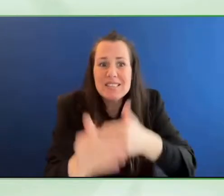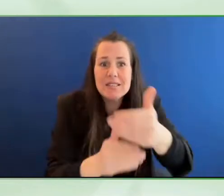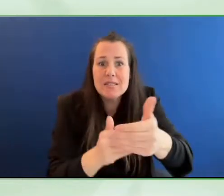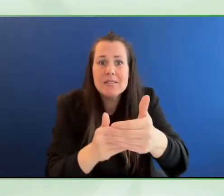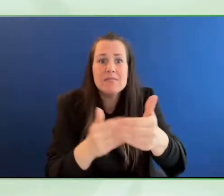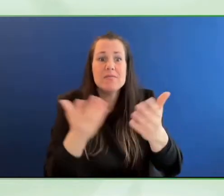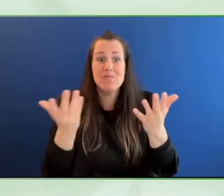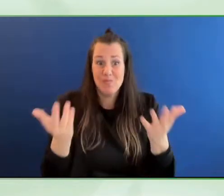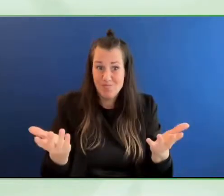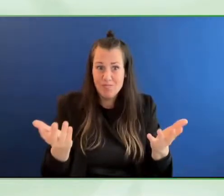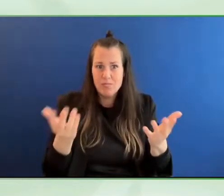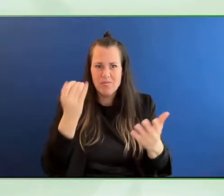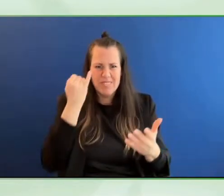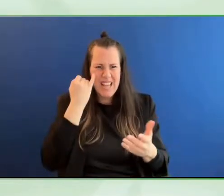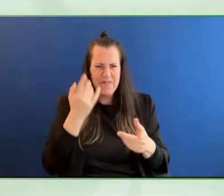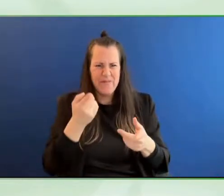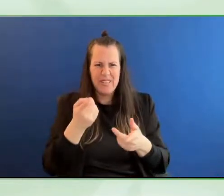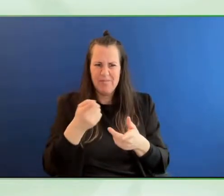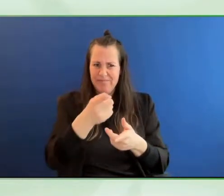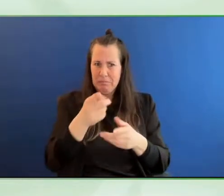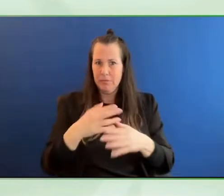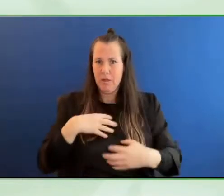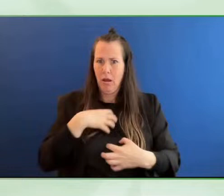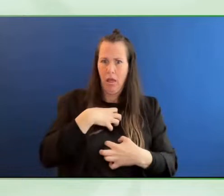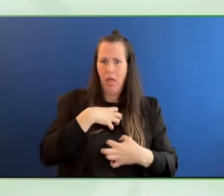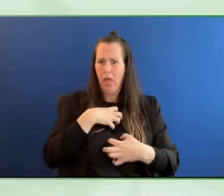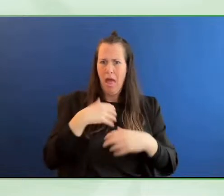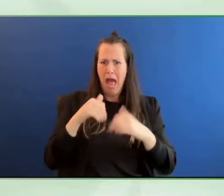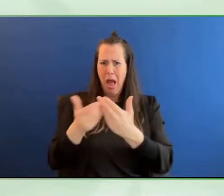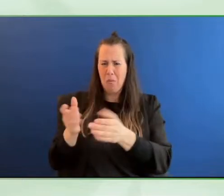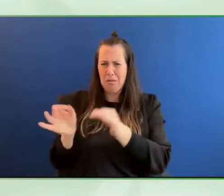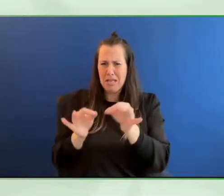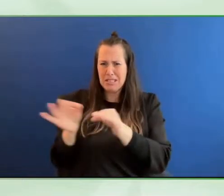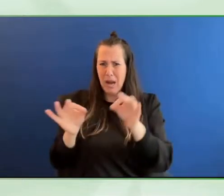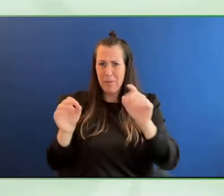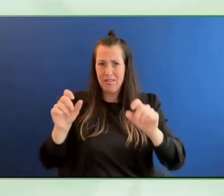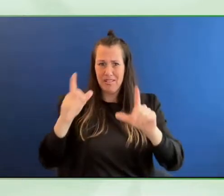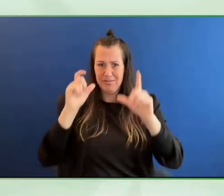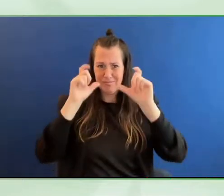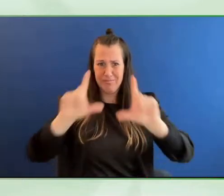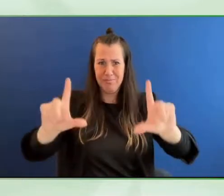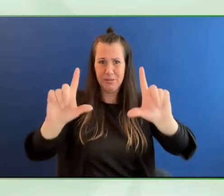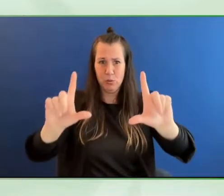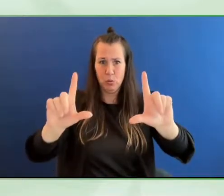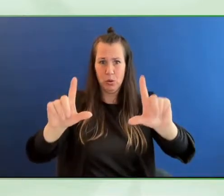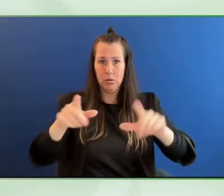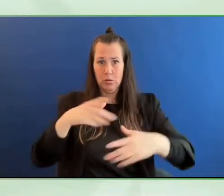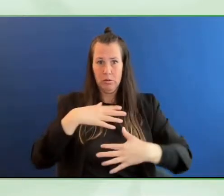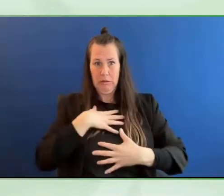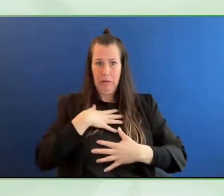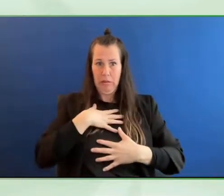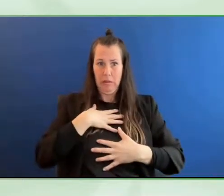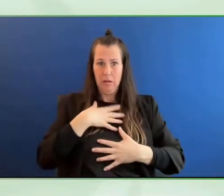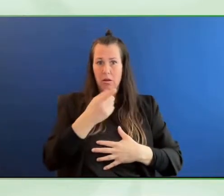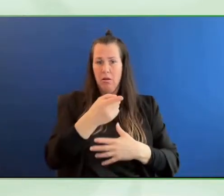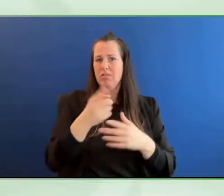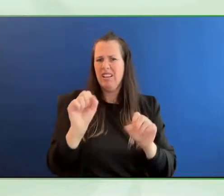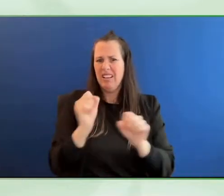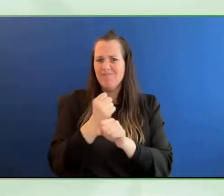That needs to be accessible, and we need to be owning our descriptions and our accessibility requirements we are delivering for the content we are creating.